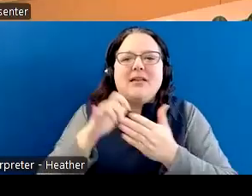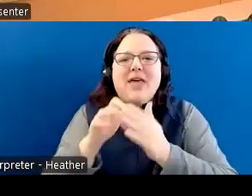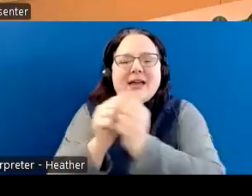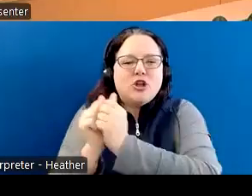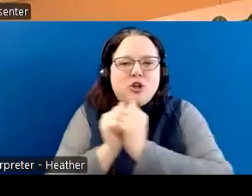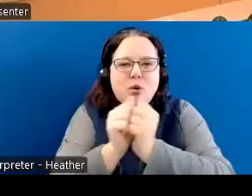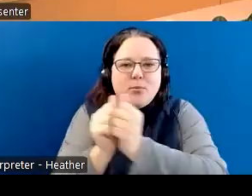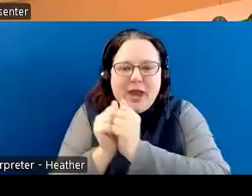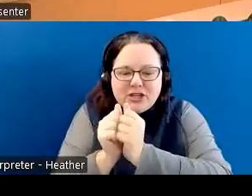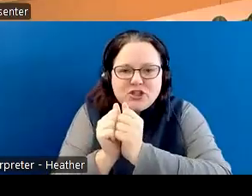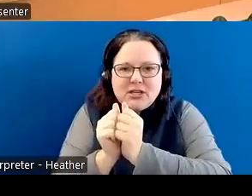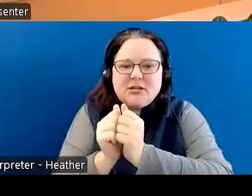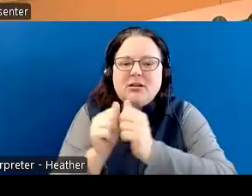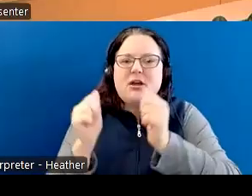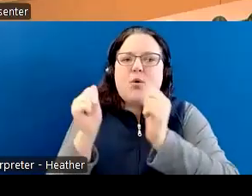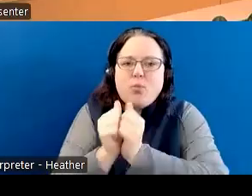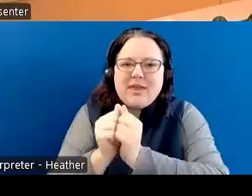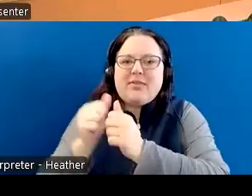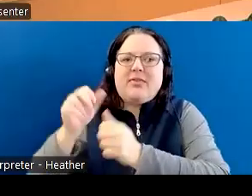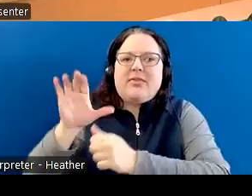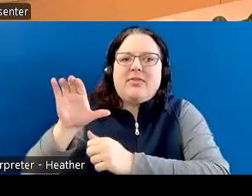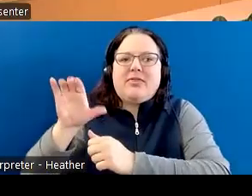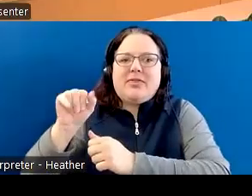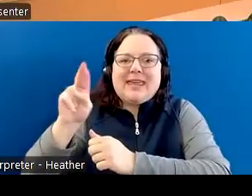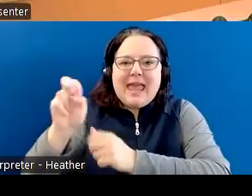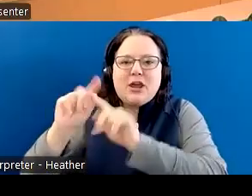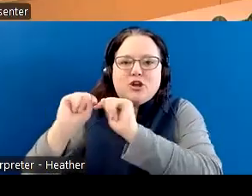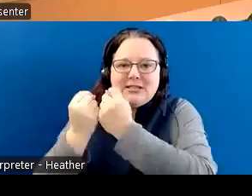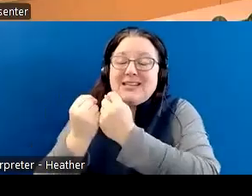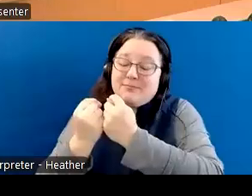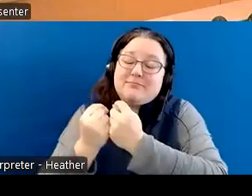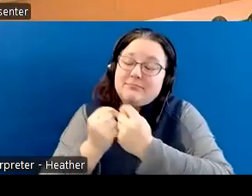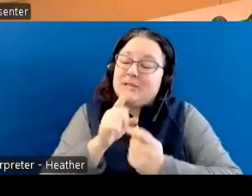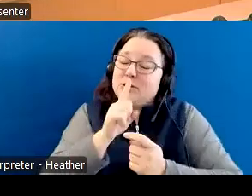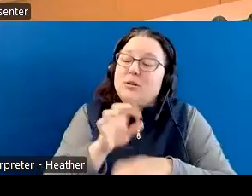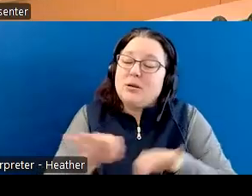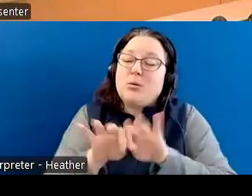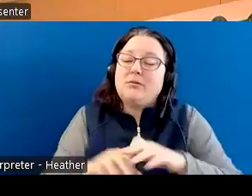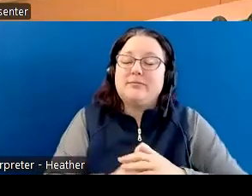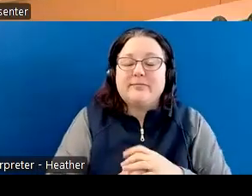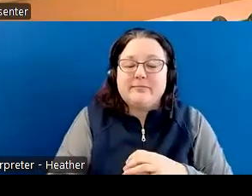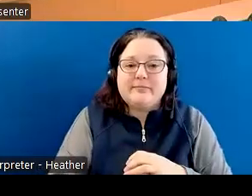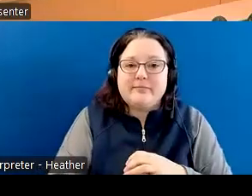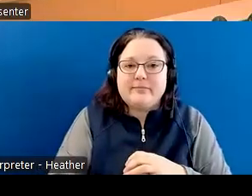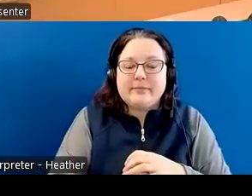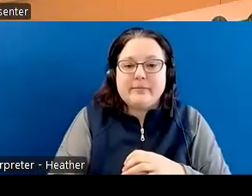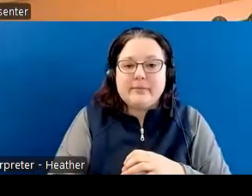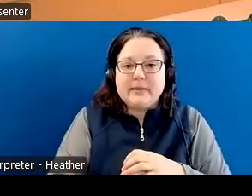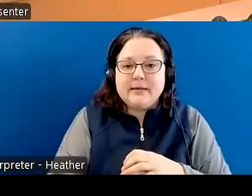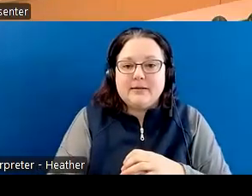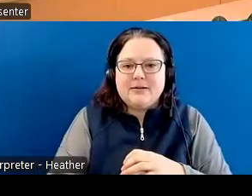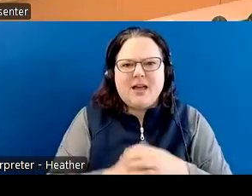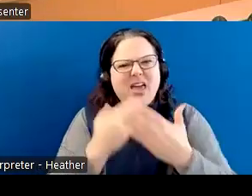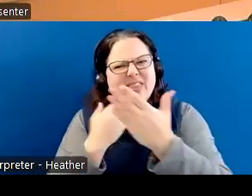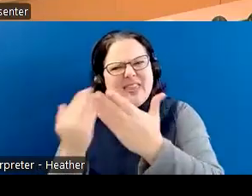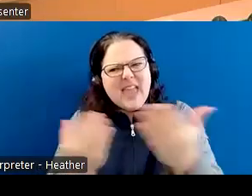the peers and the rest of the care teams is really where it's at. Thank you everyone for those very